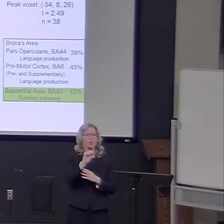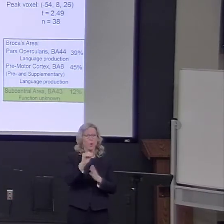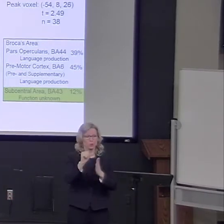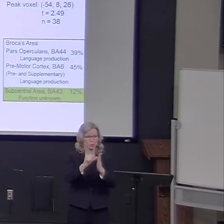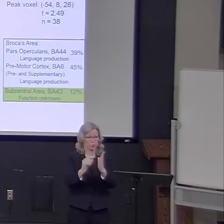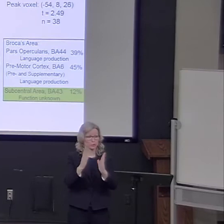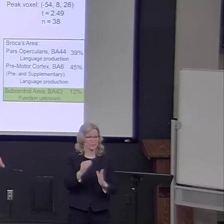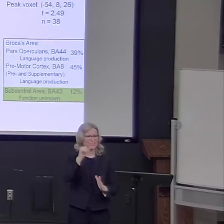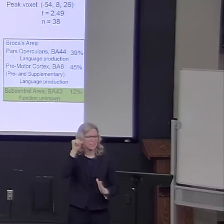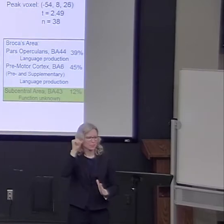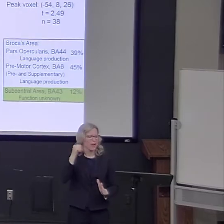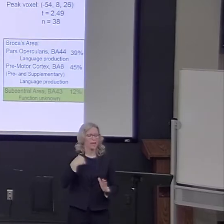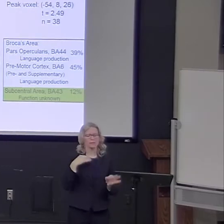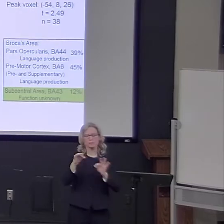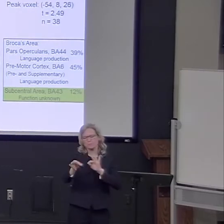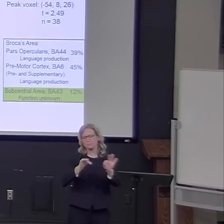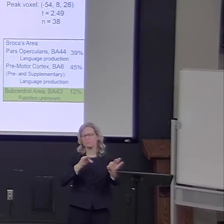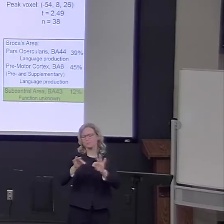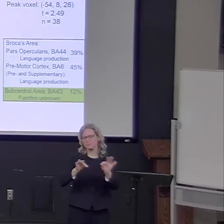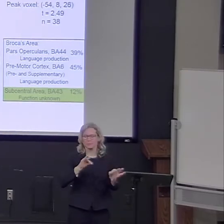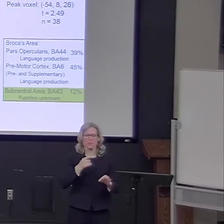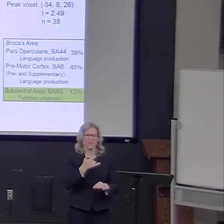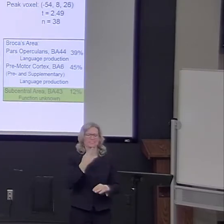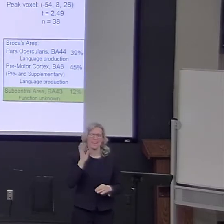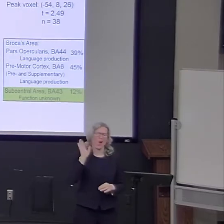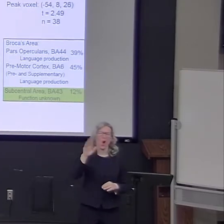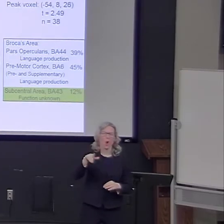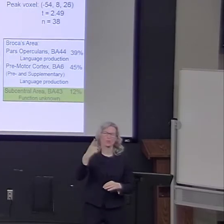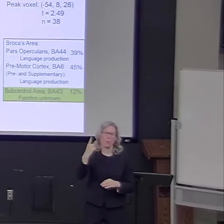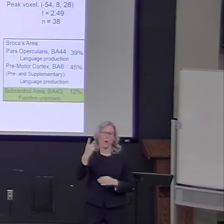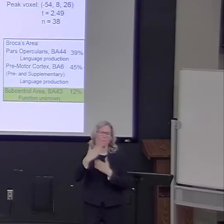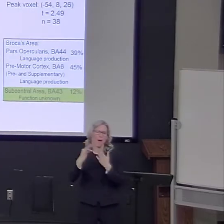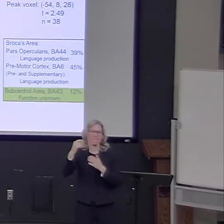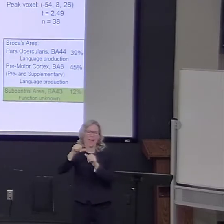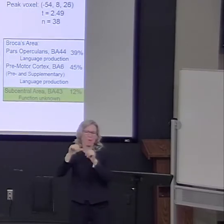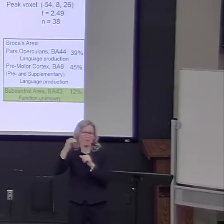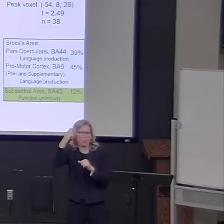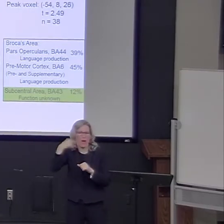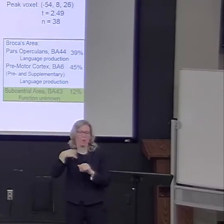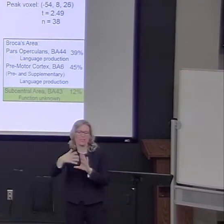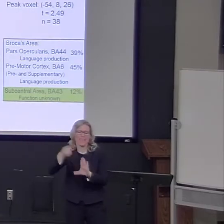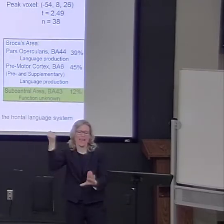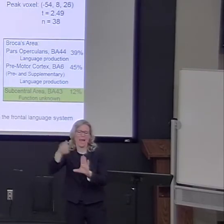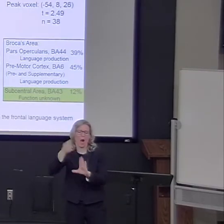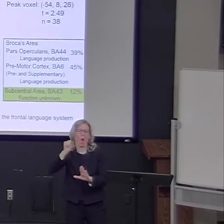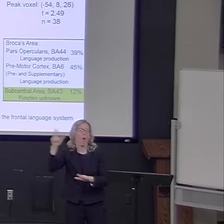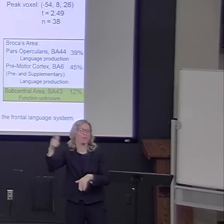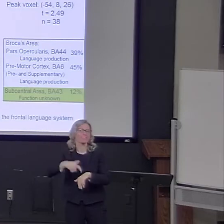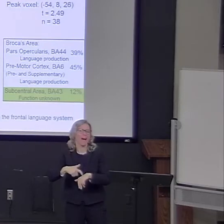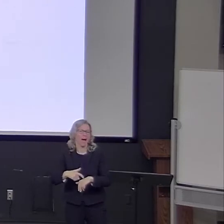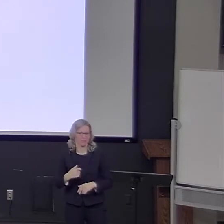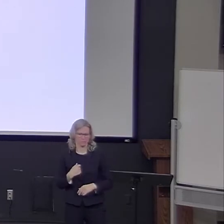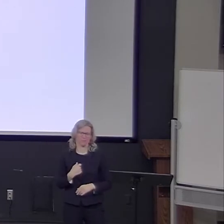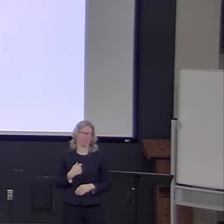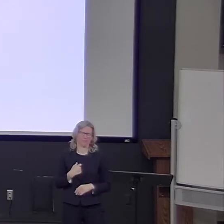They said, uh, it's the silent area of the brain. We take it out all the time. It'll see. Anyway.